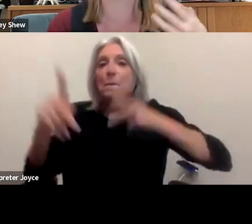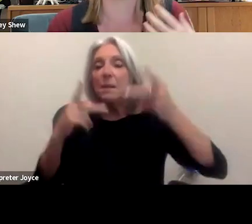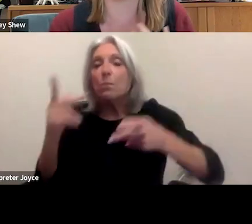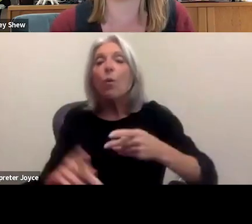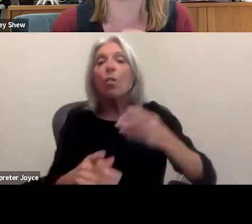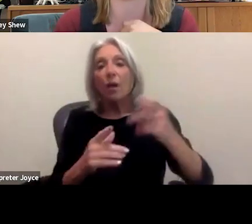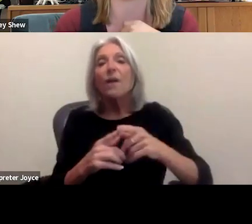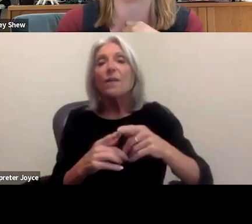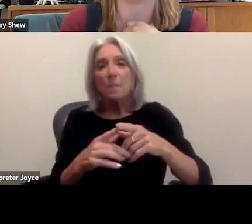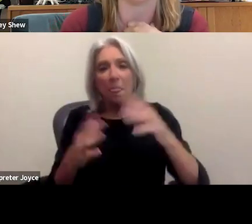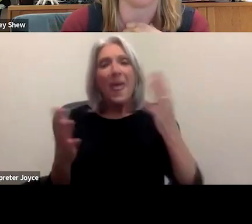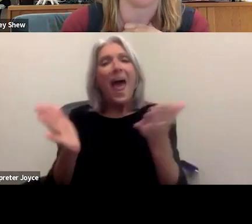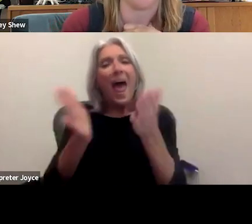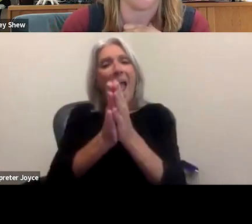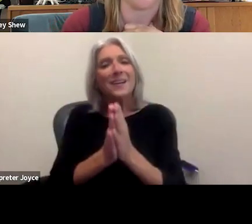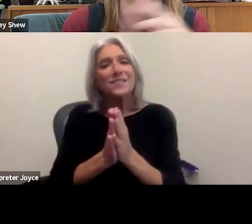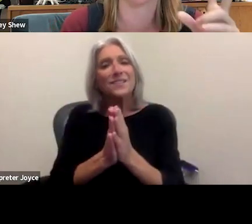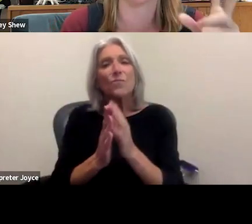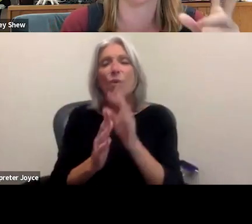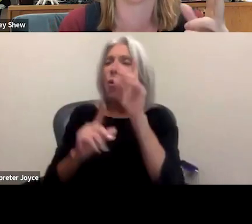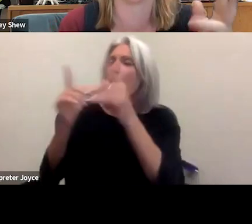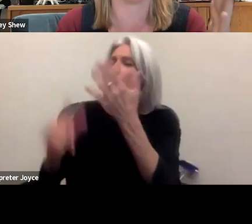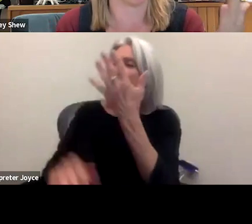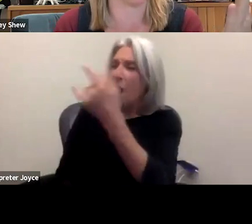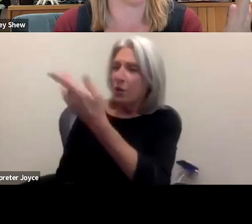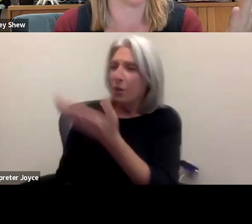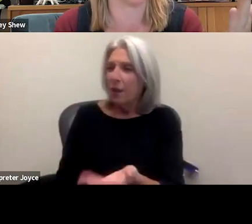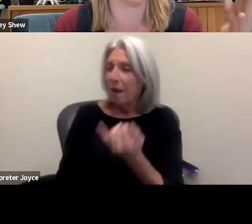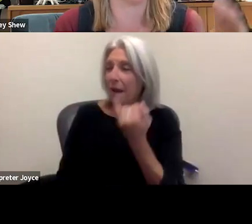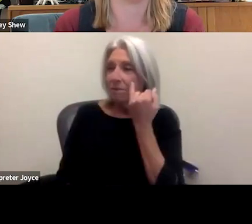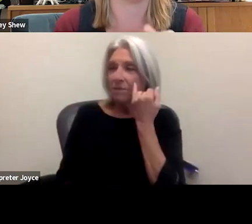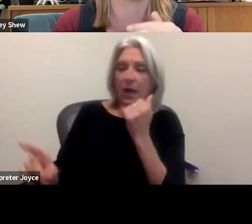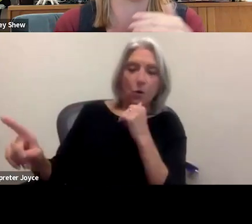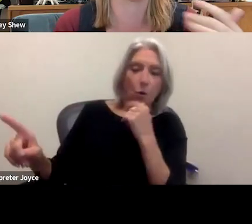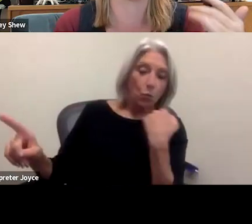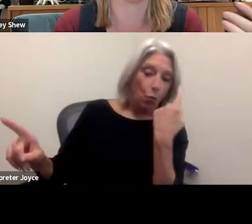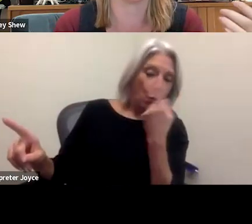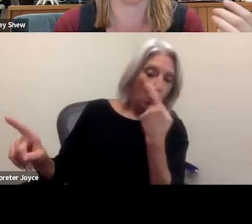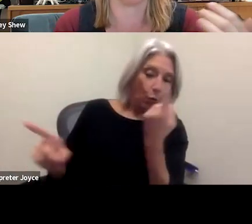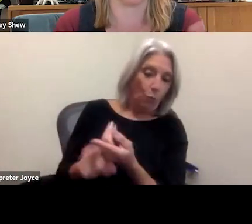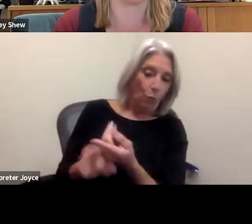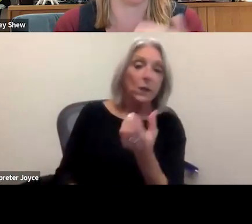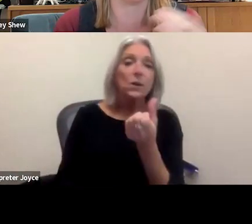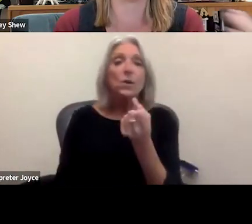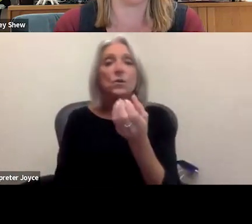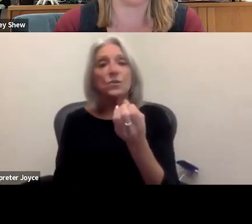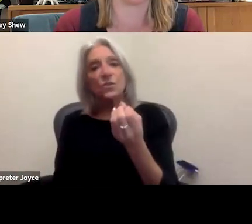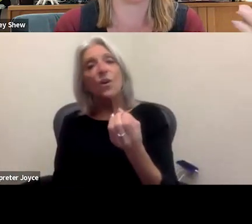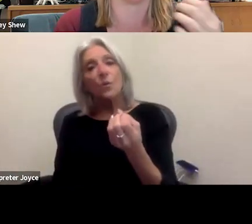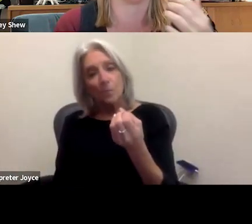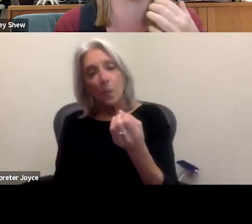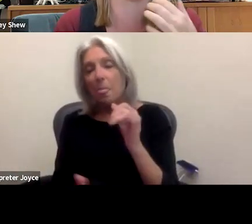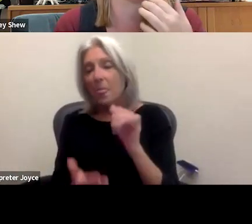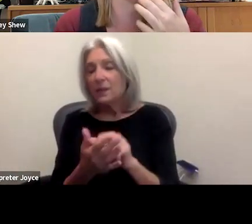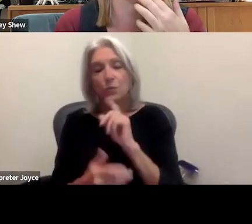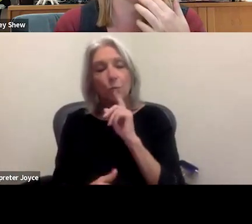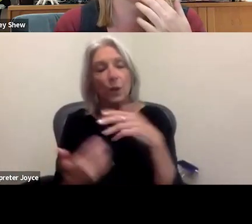a lot of questions of someone for why they're there if they don't look the way you want them to. So this gets sort of weaponized in the worst ways